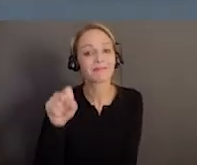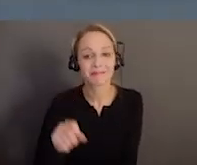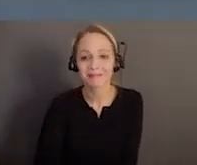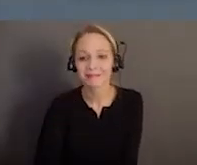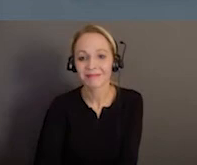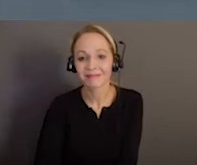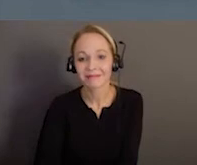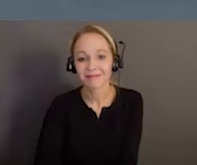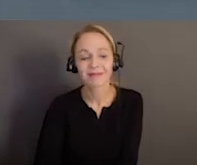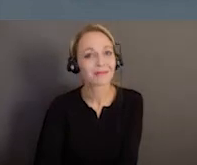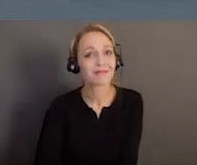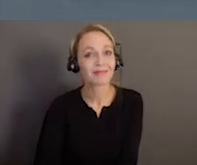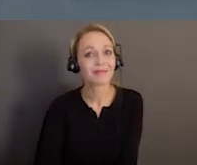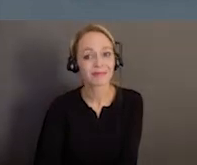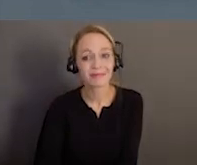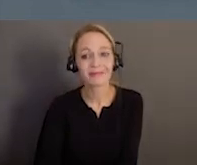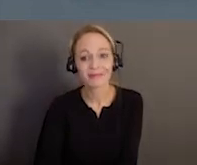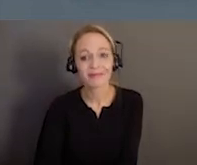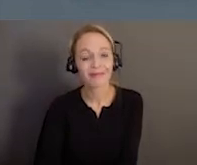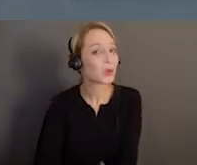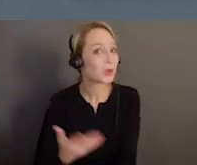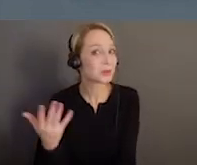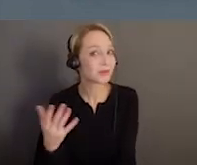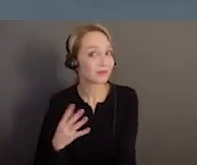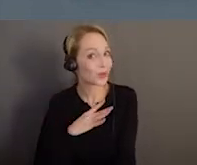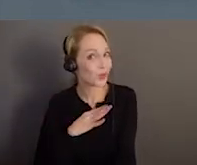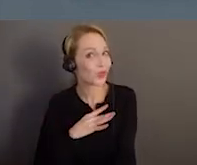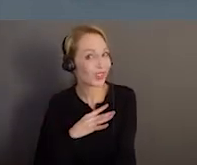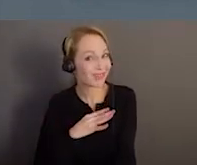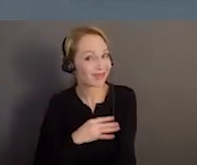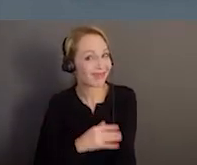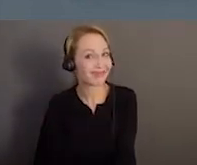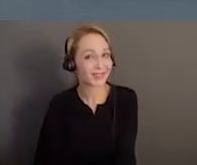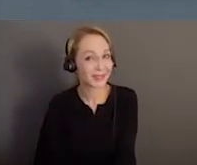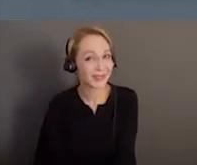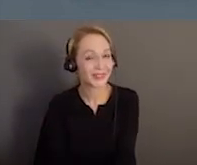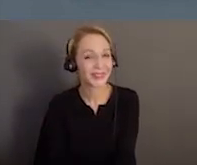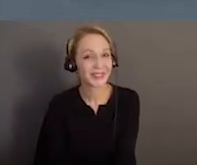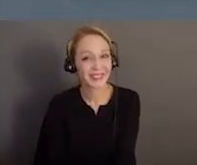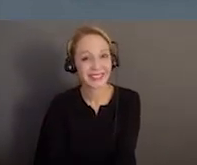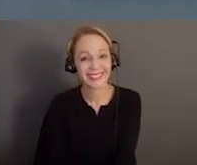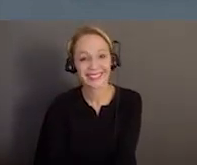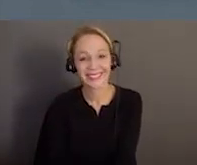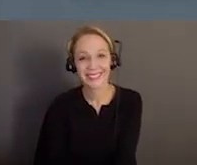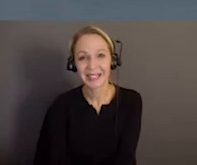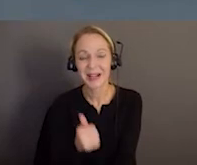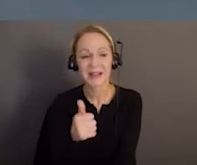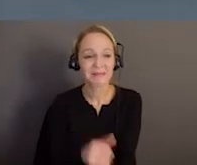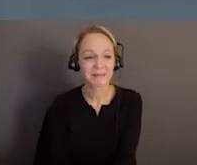PRETTY COOL. ALL RIGHT.